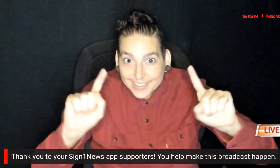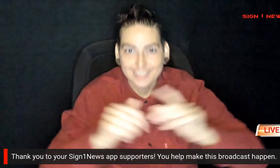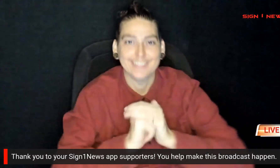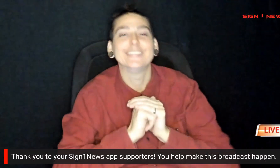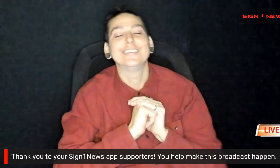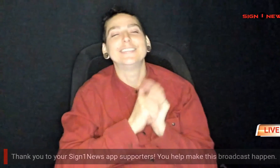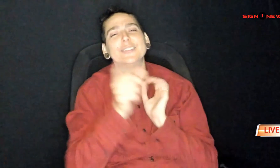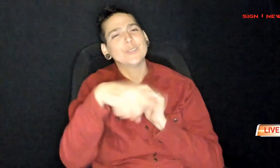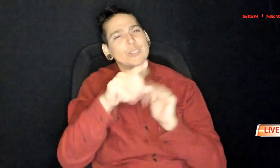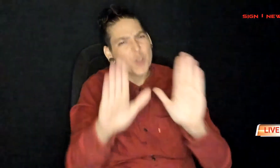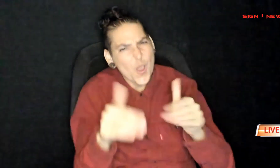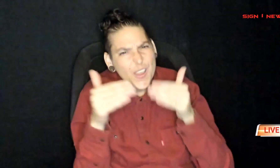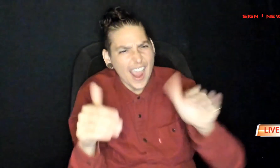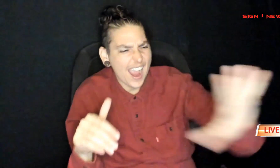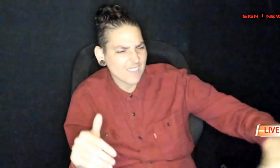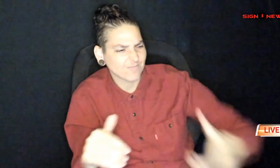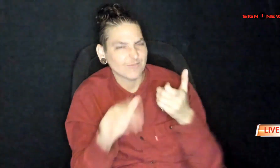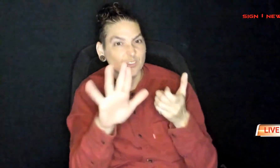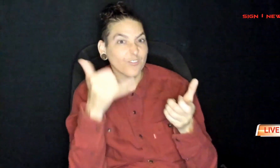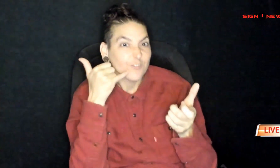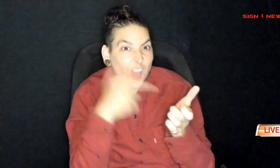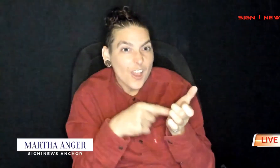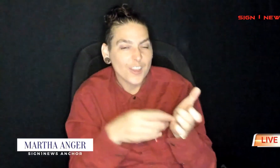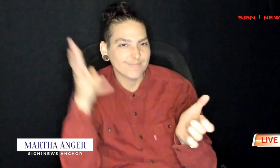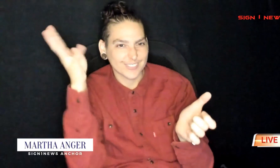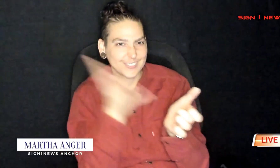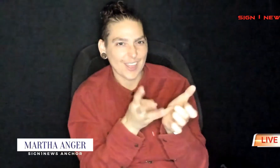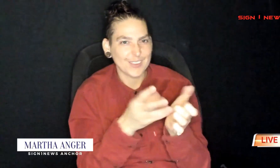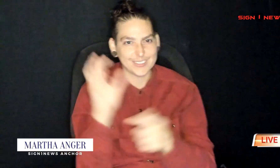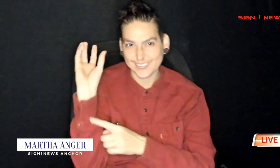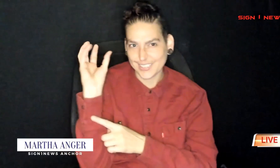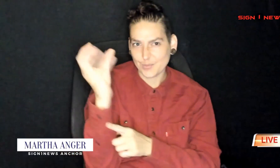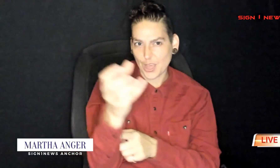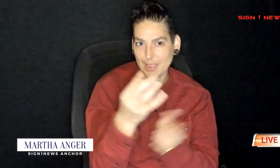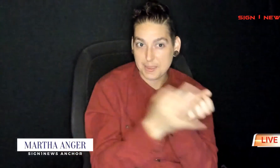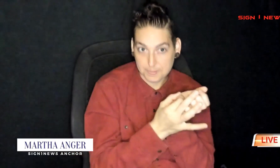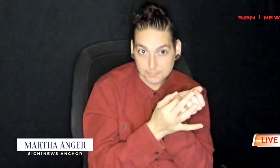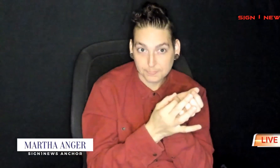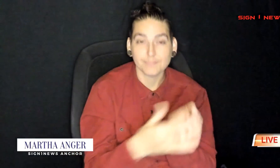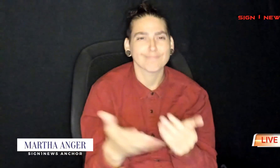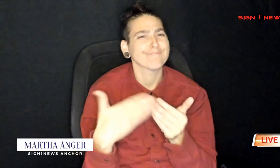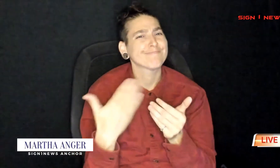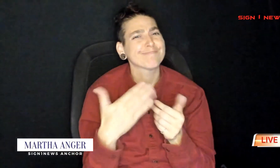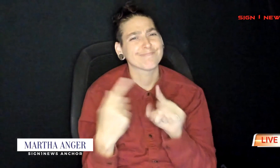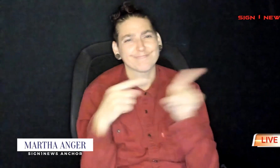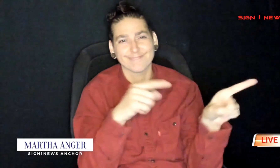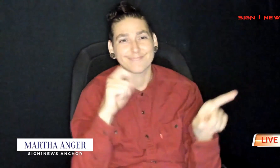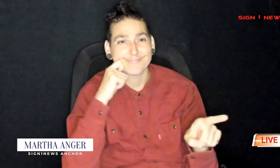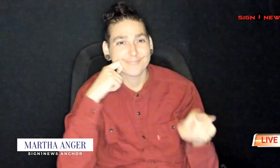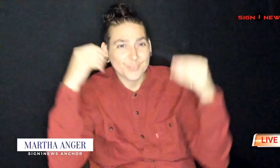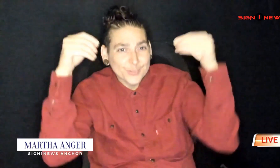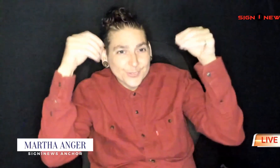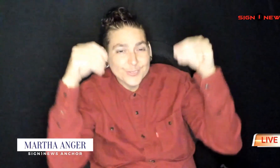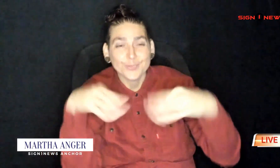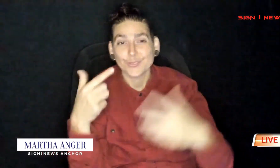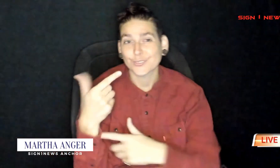you can download the Sign1News app by heading to the app store or Google play store on your